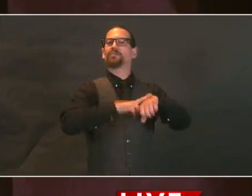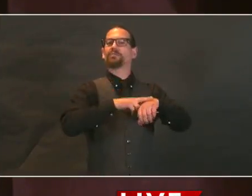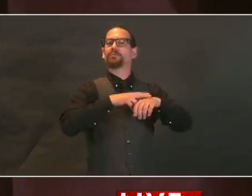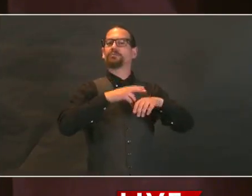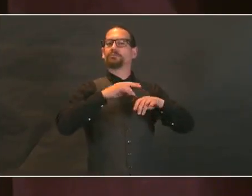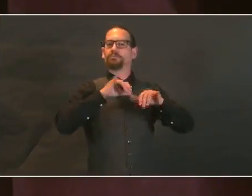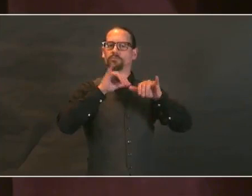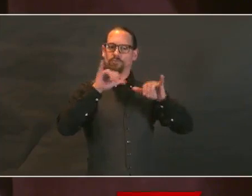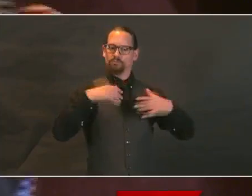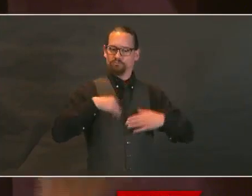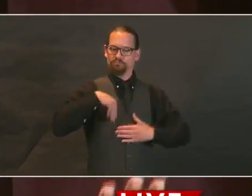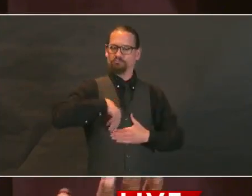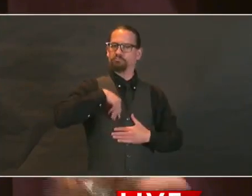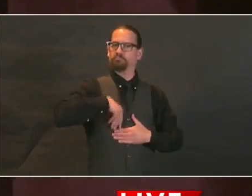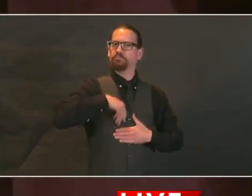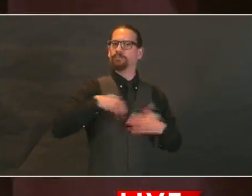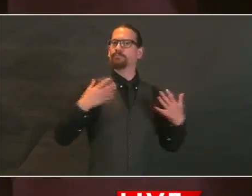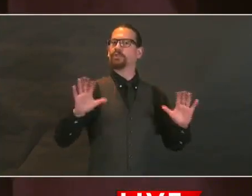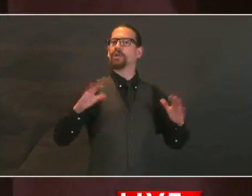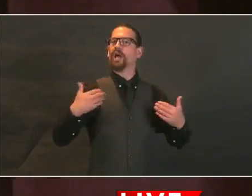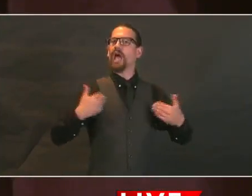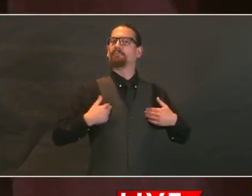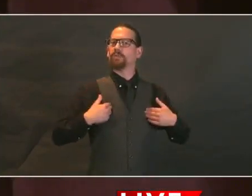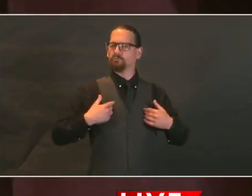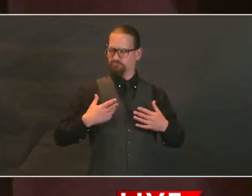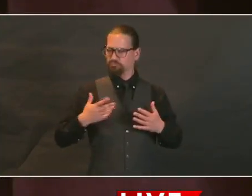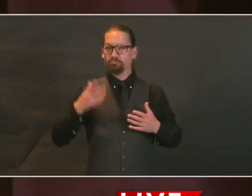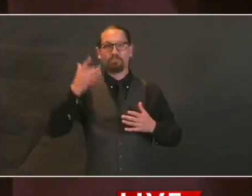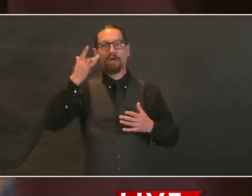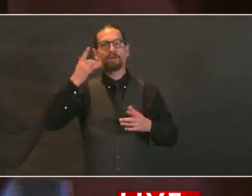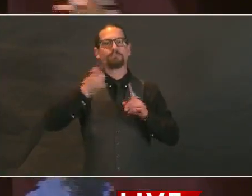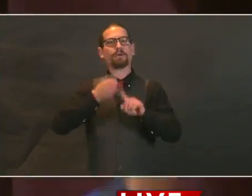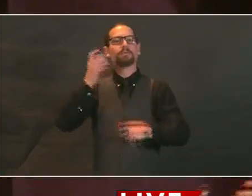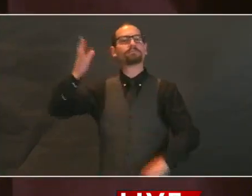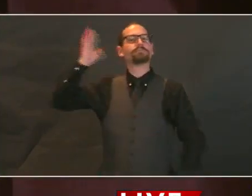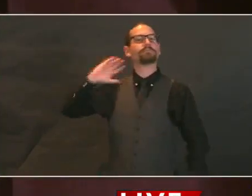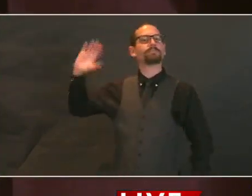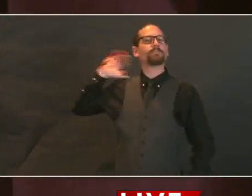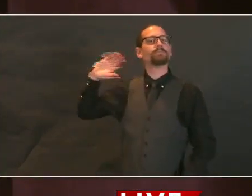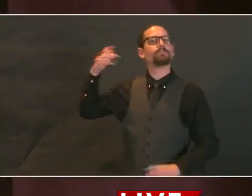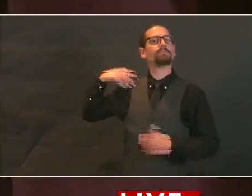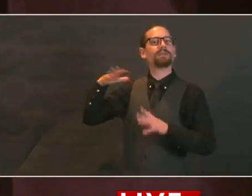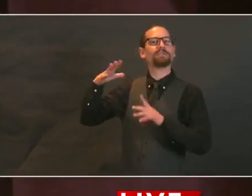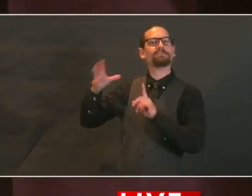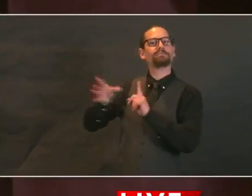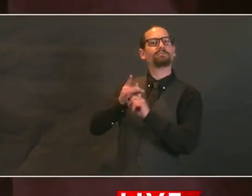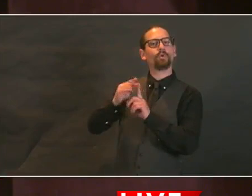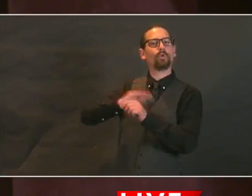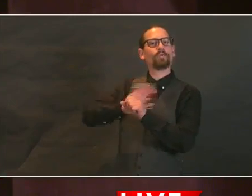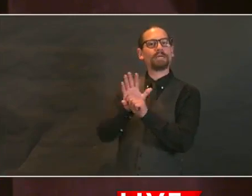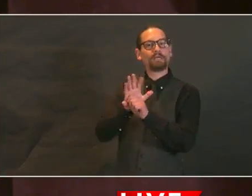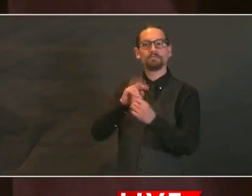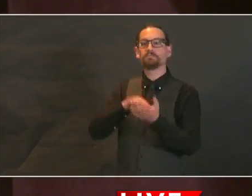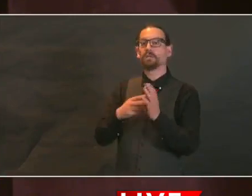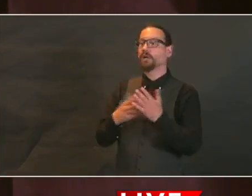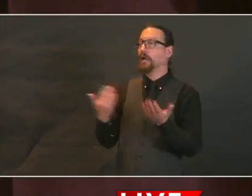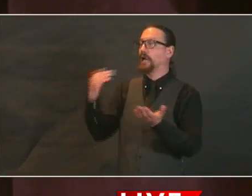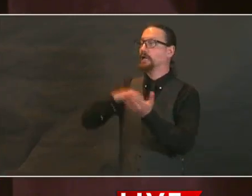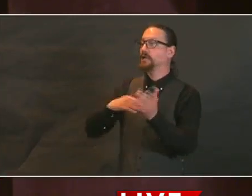ARE SAYING WHY WE STAND READY INFECTED WITH COVID-19. AND SO I'M PROTECTED. THE KEY IS UNDERSTANDING THAT IF YOU WERE